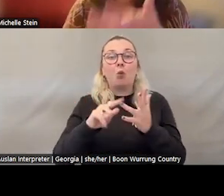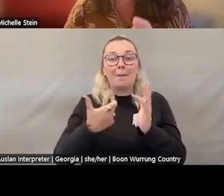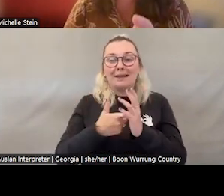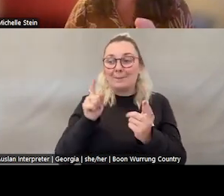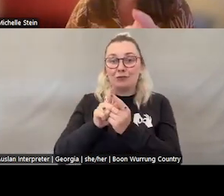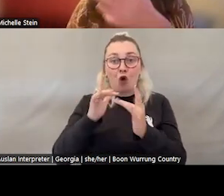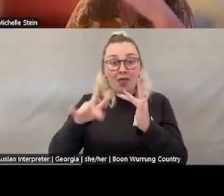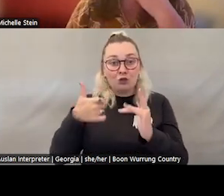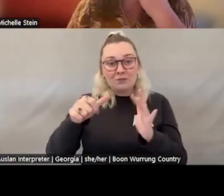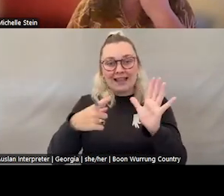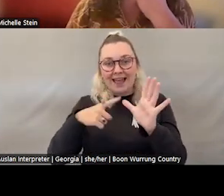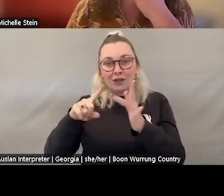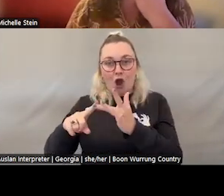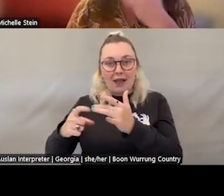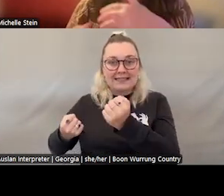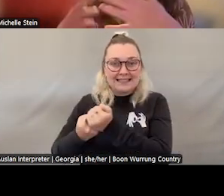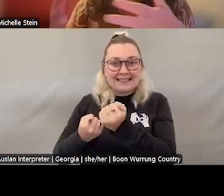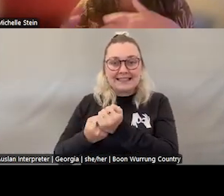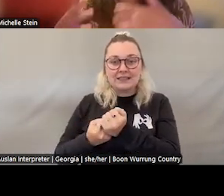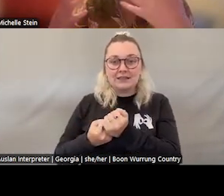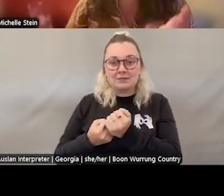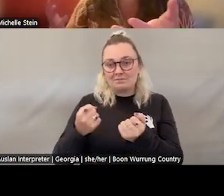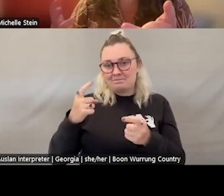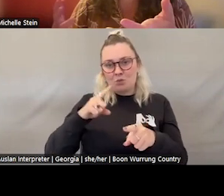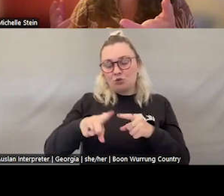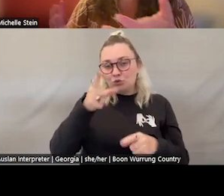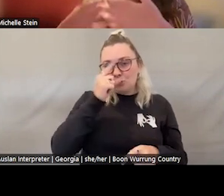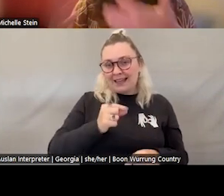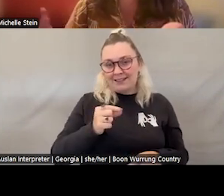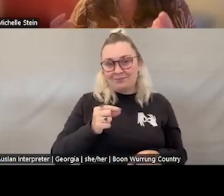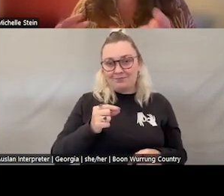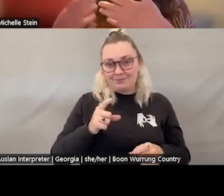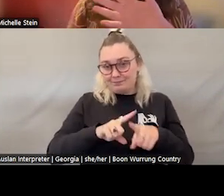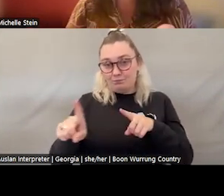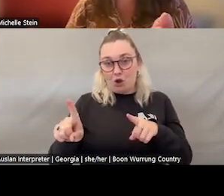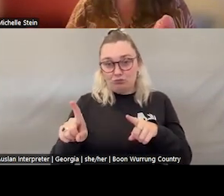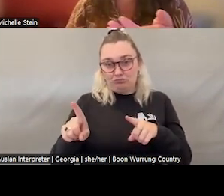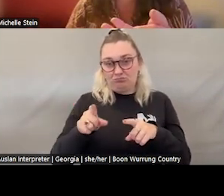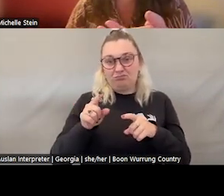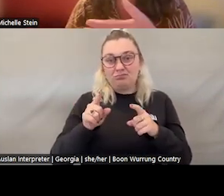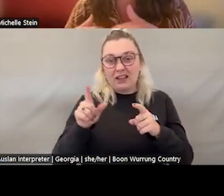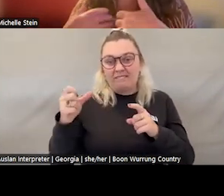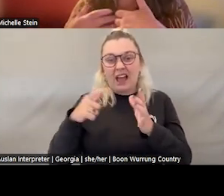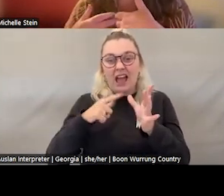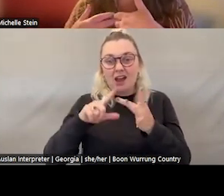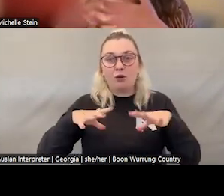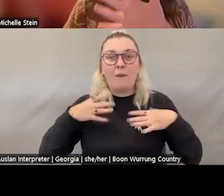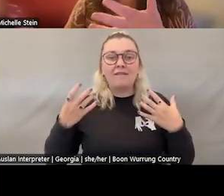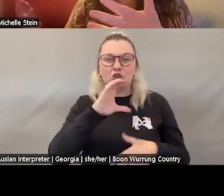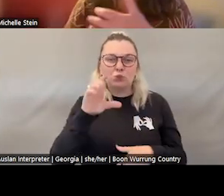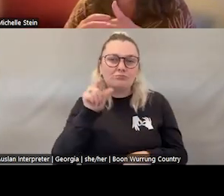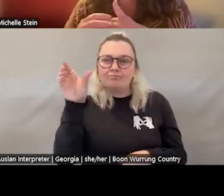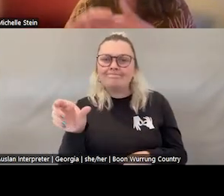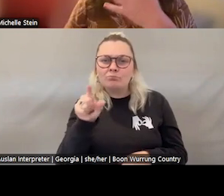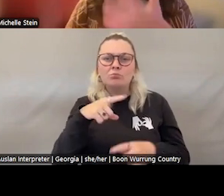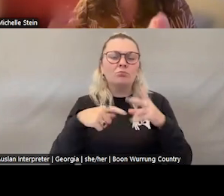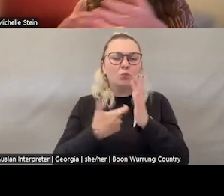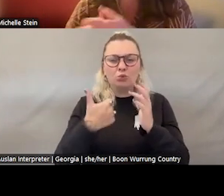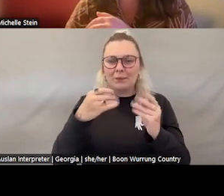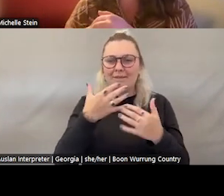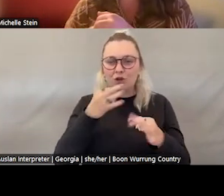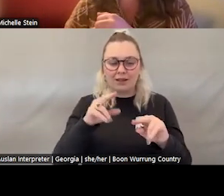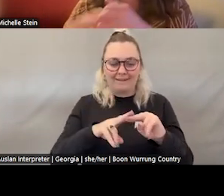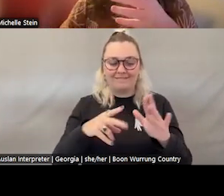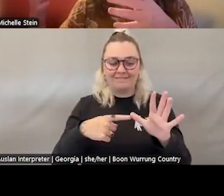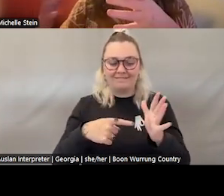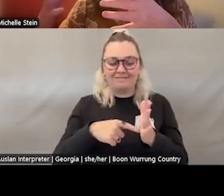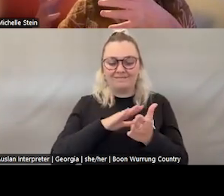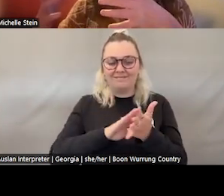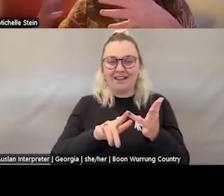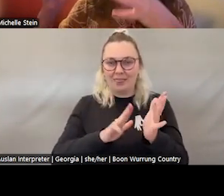to use an AI assistant, Mo Zoom packages have that melted, or using something like A them so you're